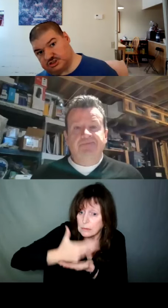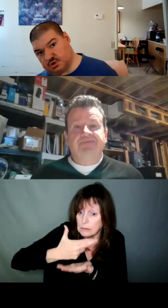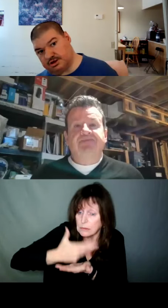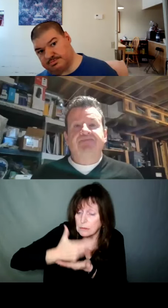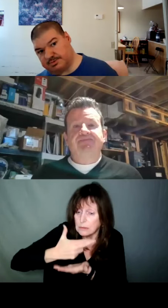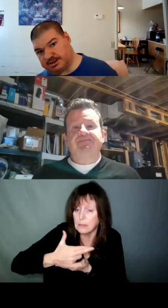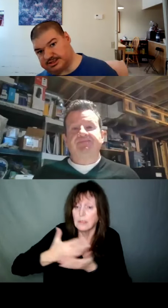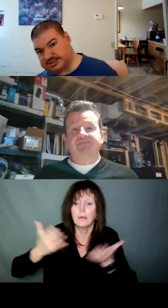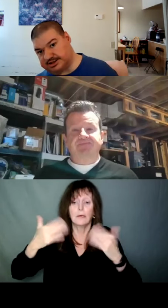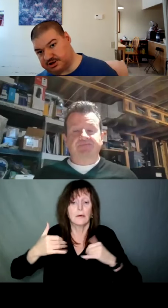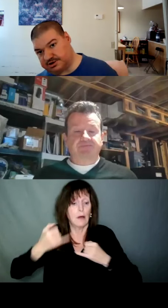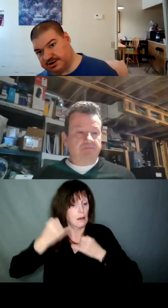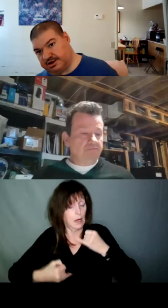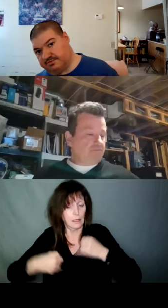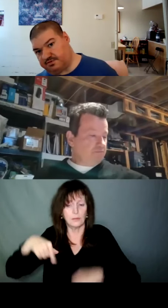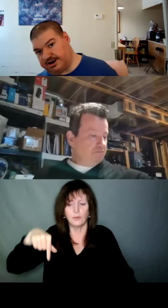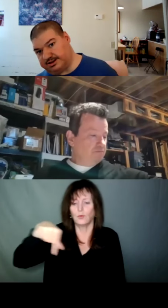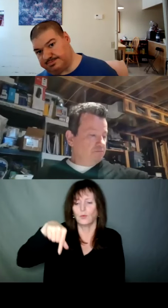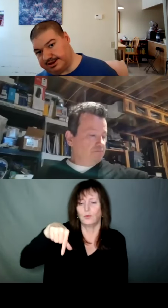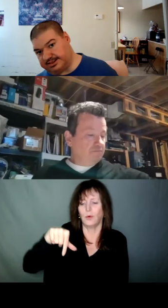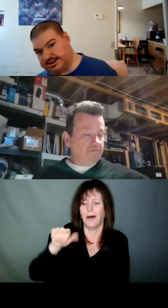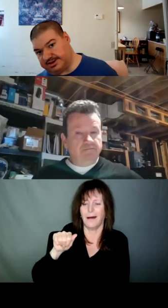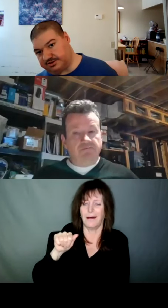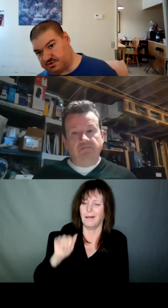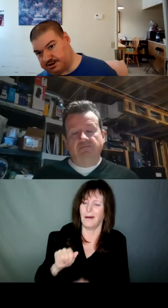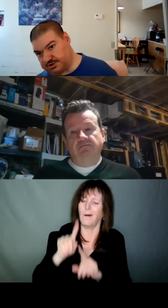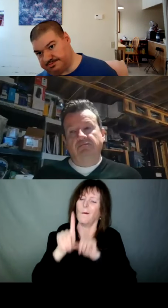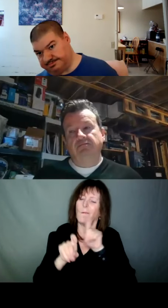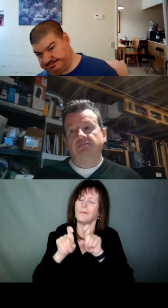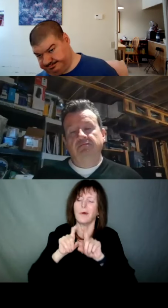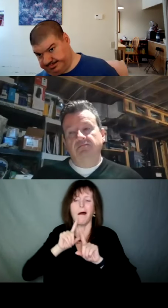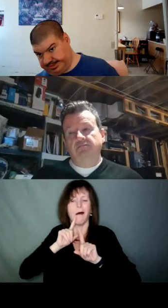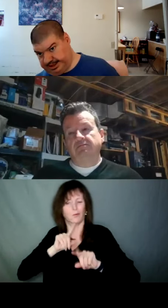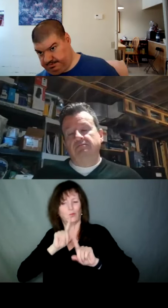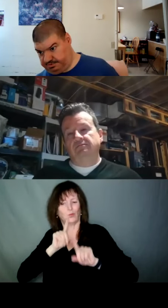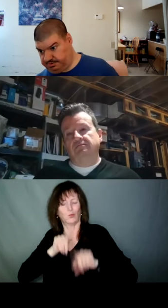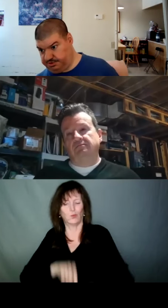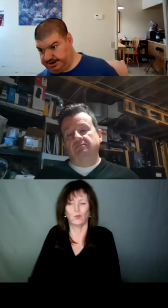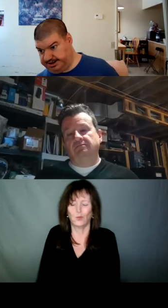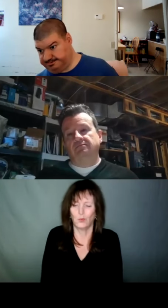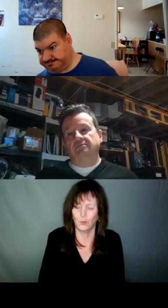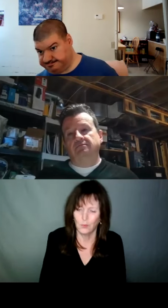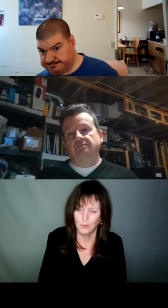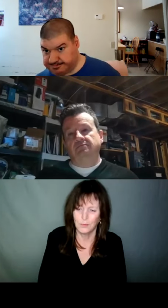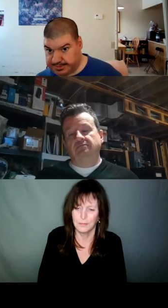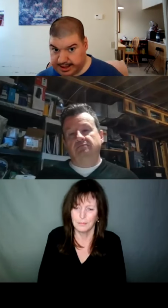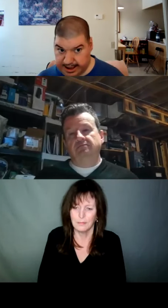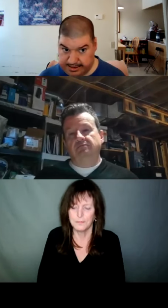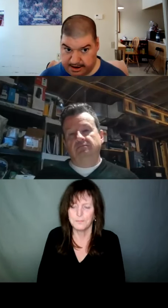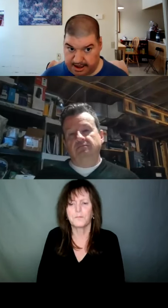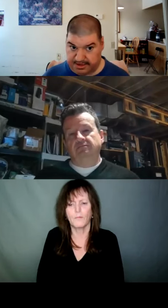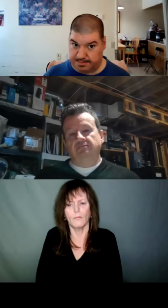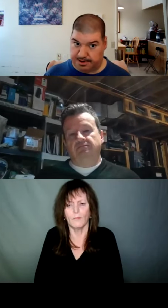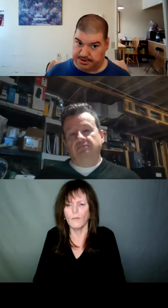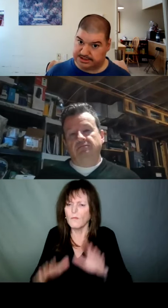The seventh objective is resources and finally questions and answers.